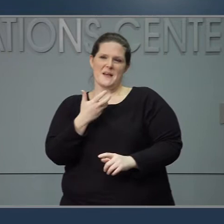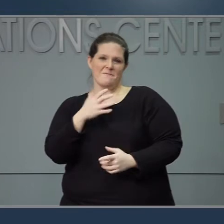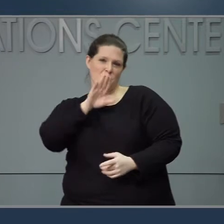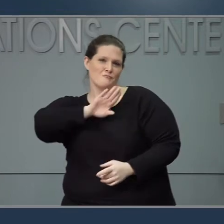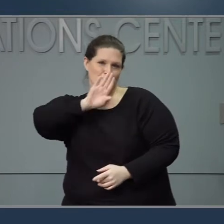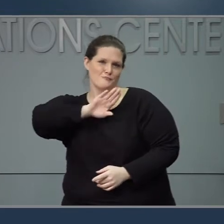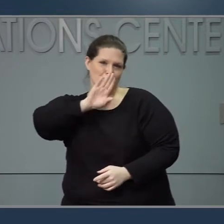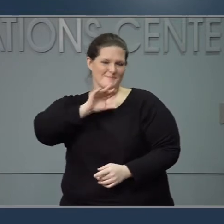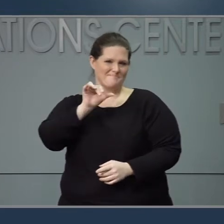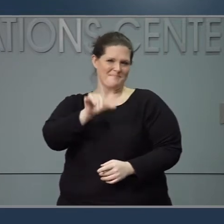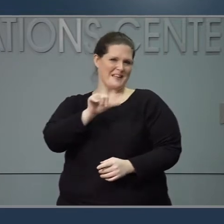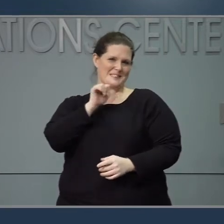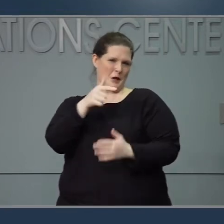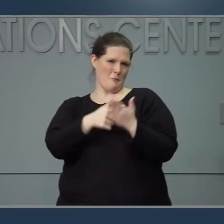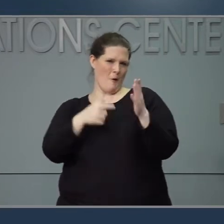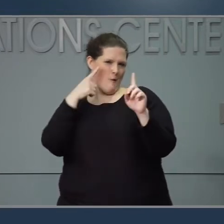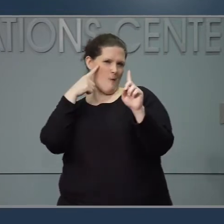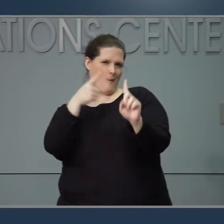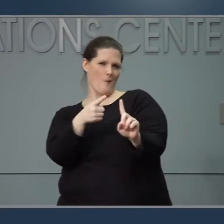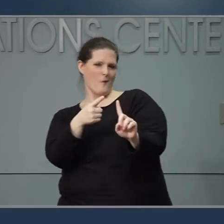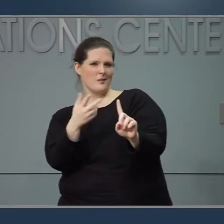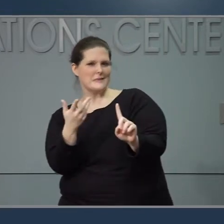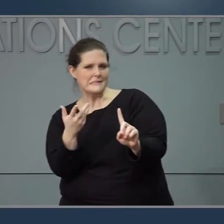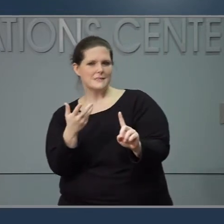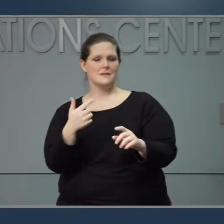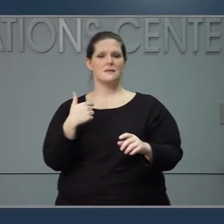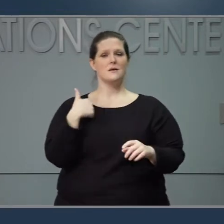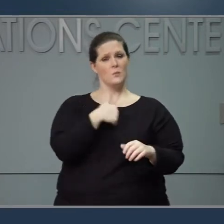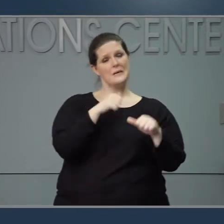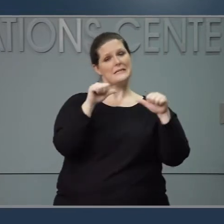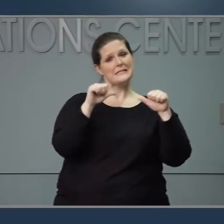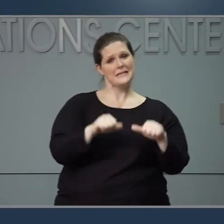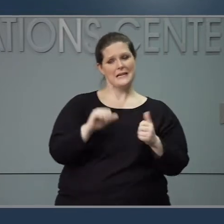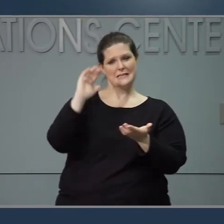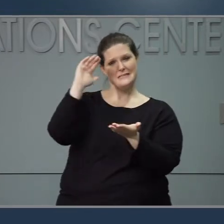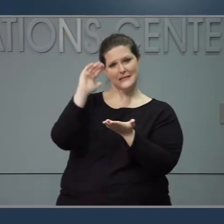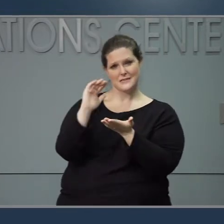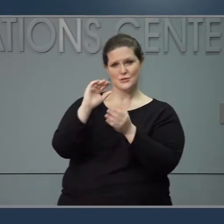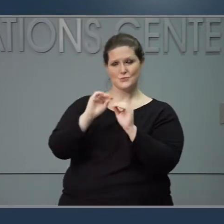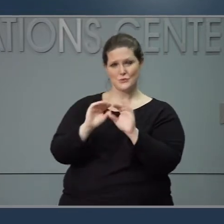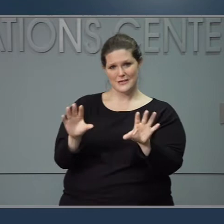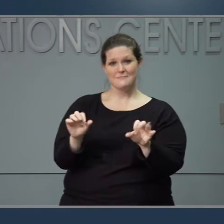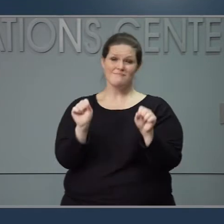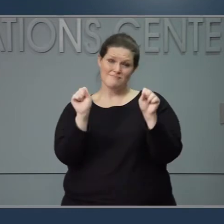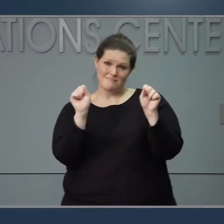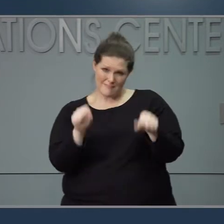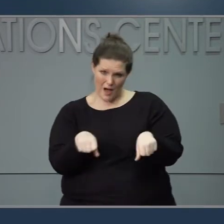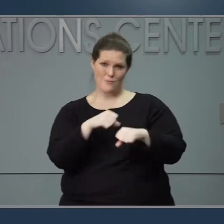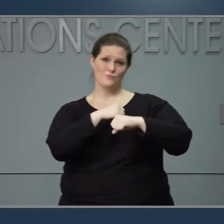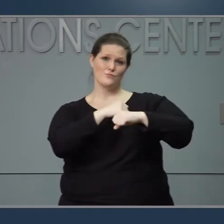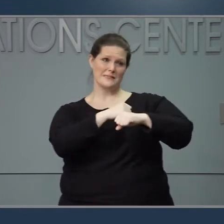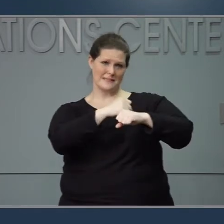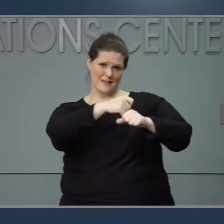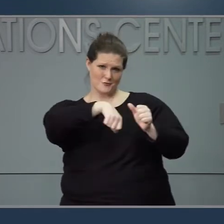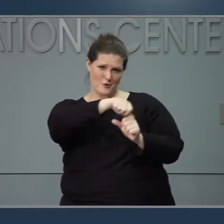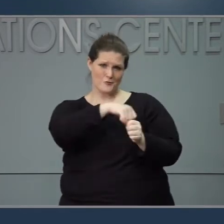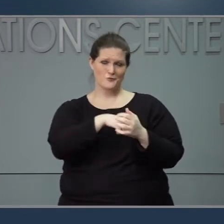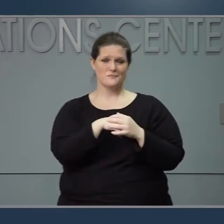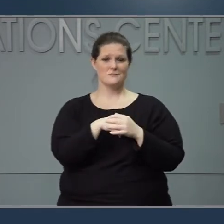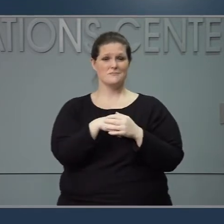ESTAMOS HACIENDO ES INTERCAMBIANDO LA SALUD PÚBLICA POR LA SALUD PÚBLICA. HAY UNA CRISIS EN LA SALUD PÚBLICA,